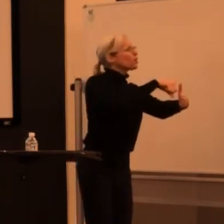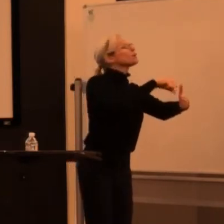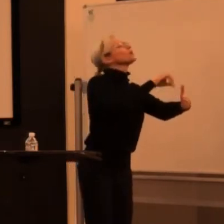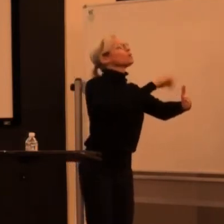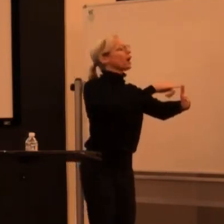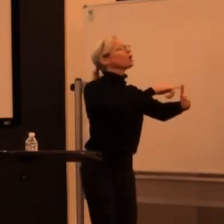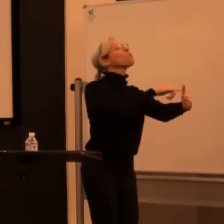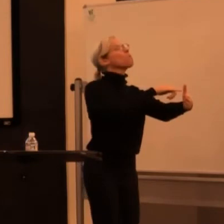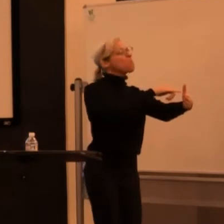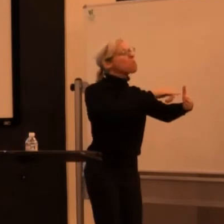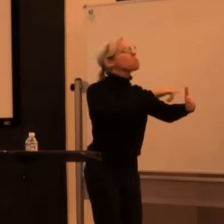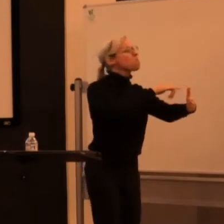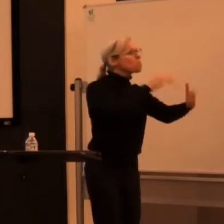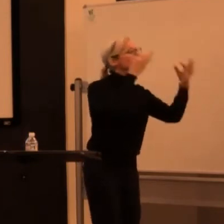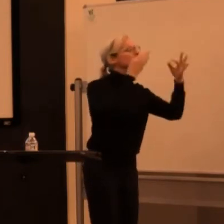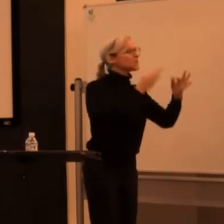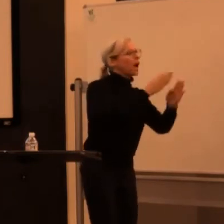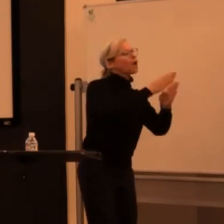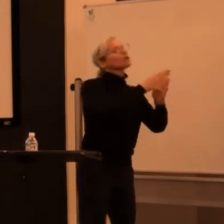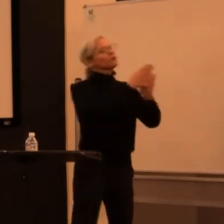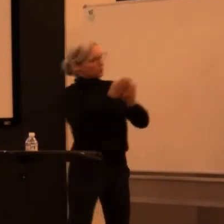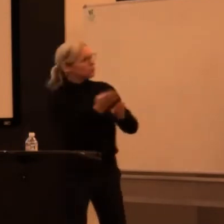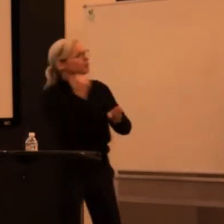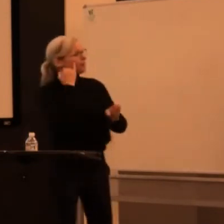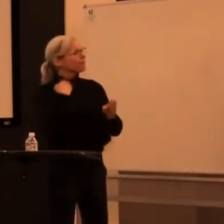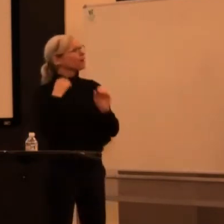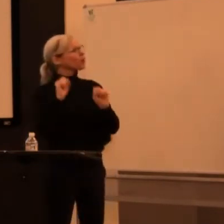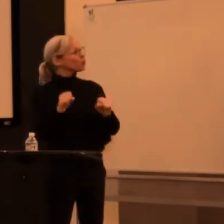for helping determine whether it's a patentable improvement or not.